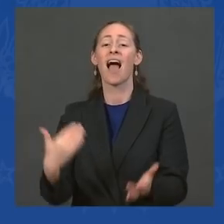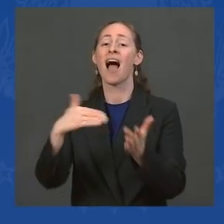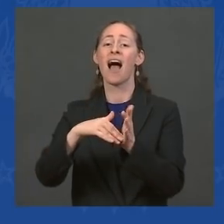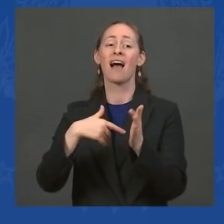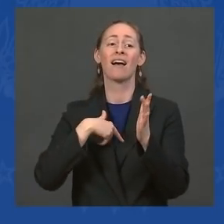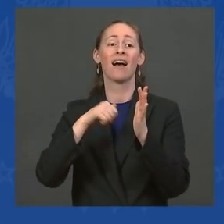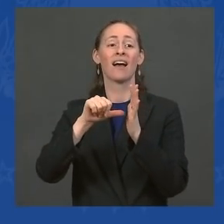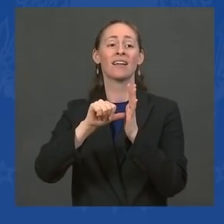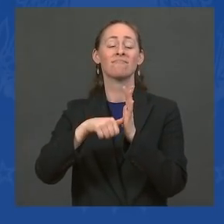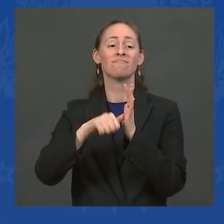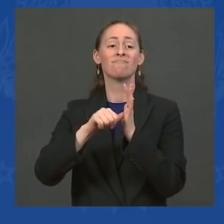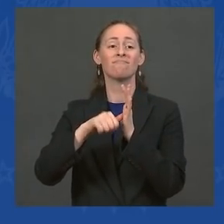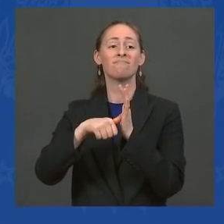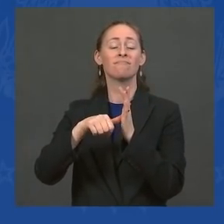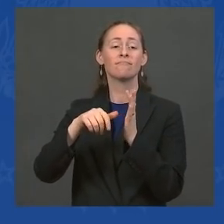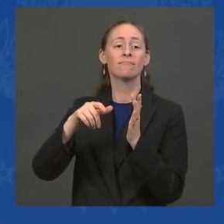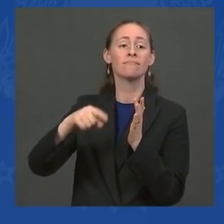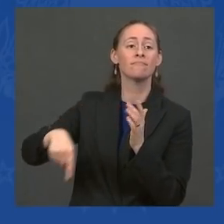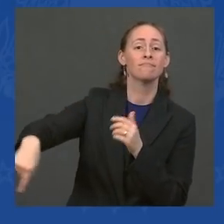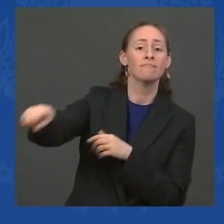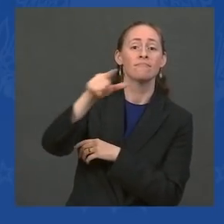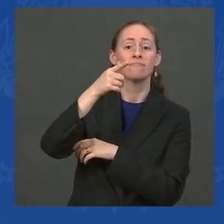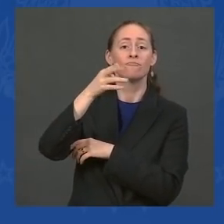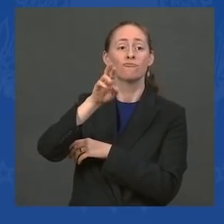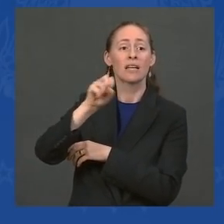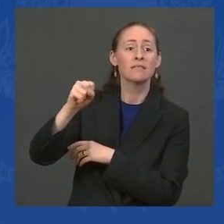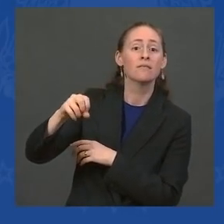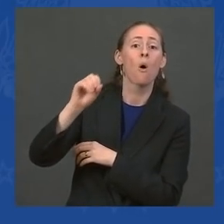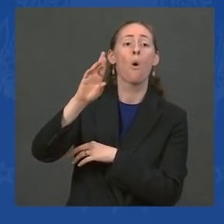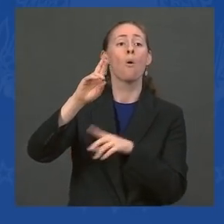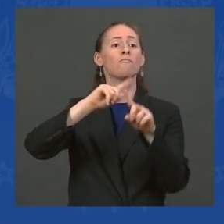For all you elected officials, it's like busman's holiday for you.